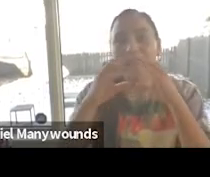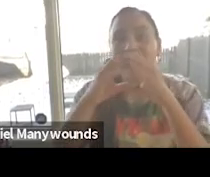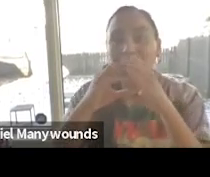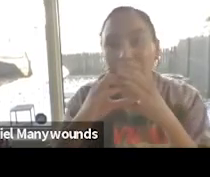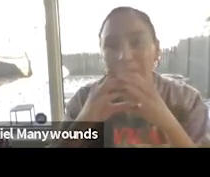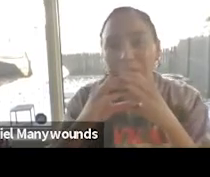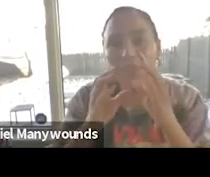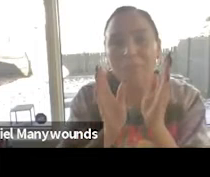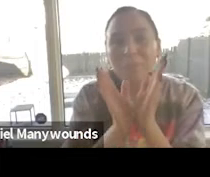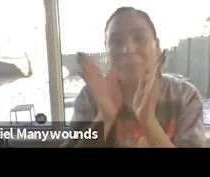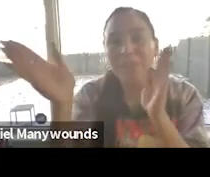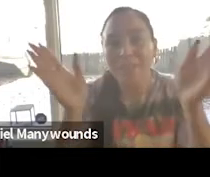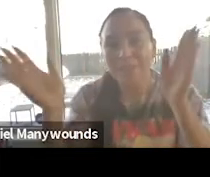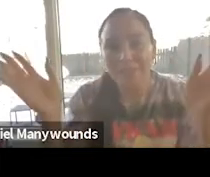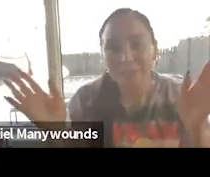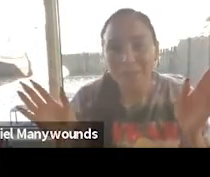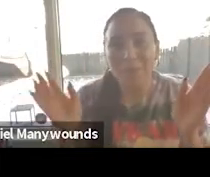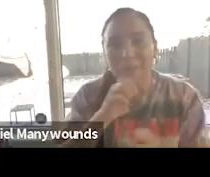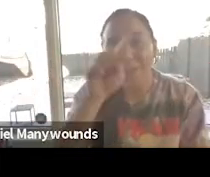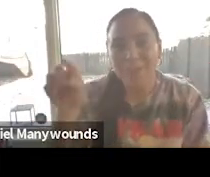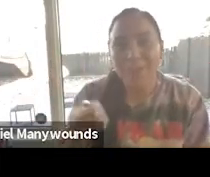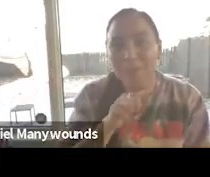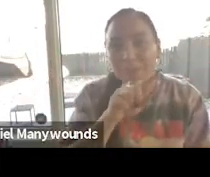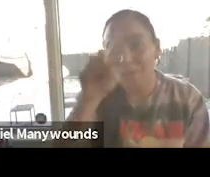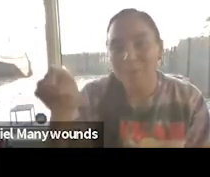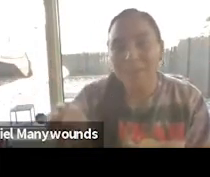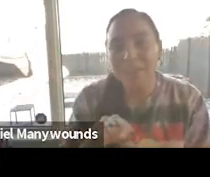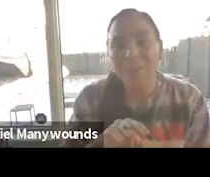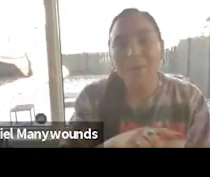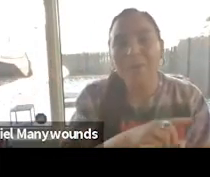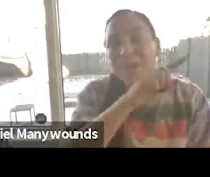that broken relationship bleeds out into all the other spirals, so the Black-led spiral,